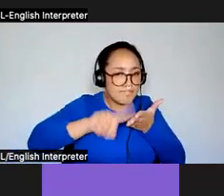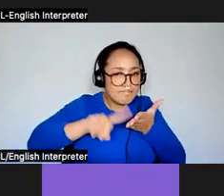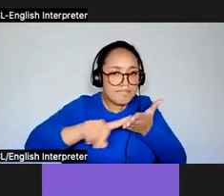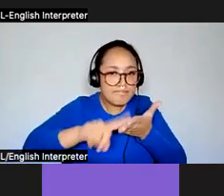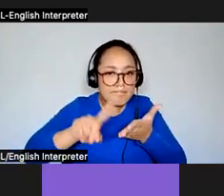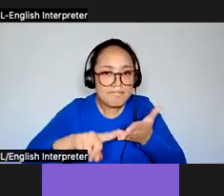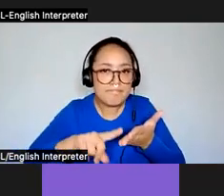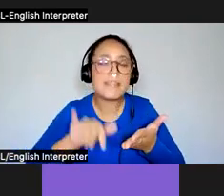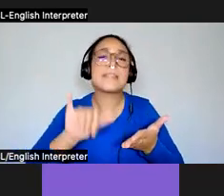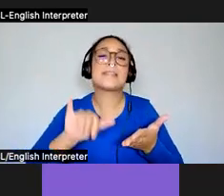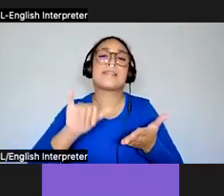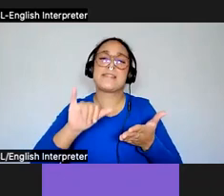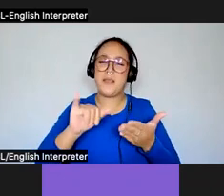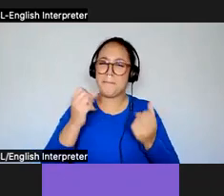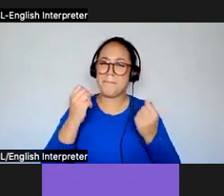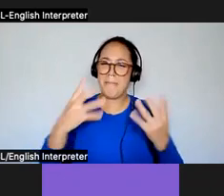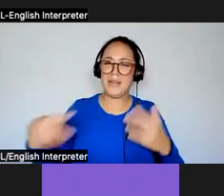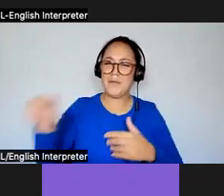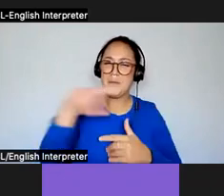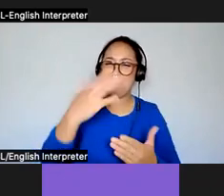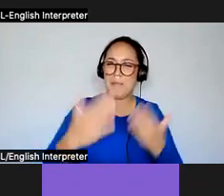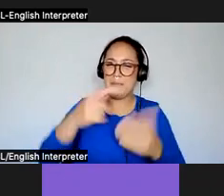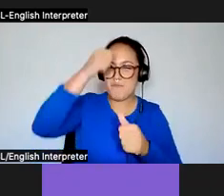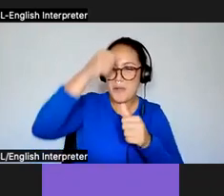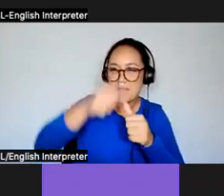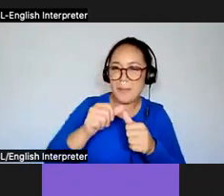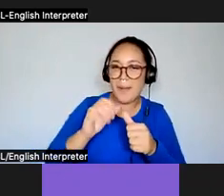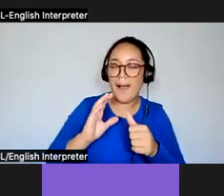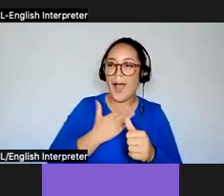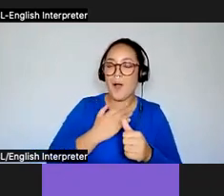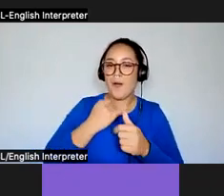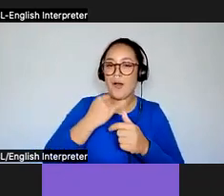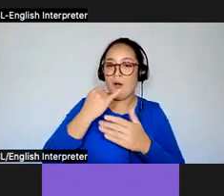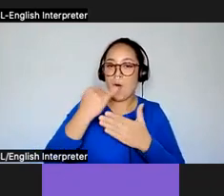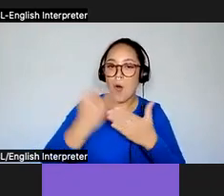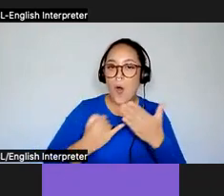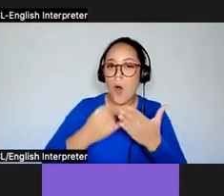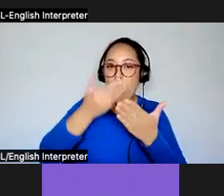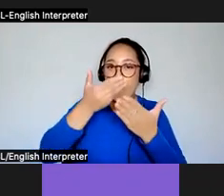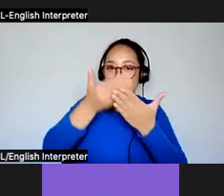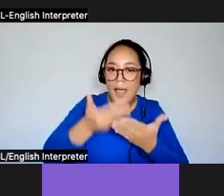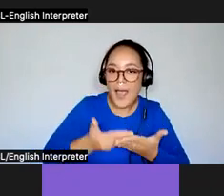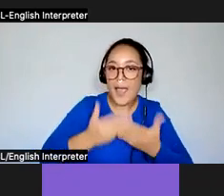Many folks might remember our art stats and our arts facts and, and out of those public